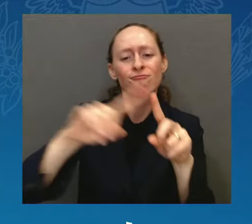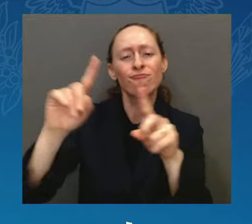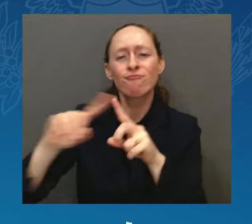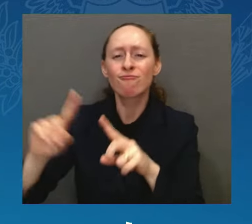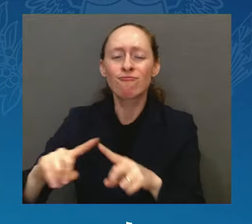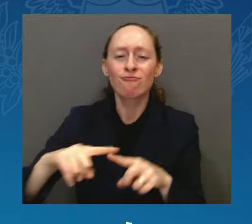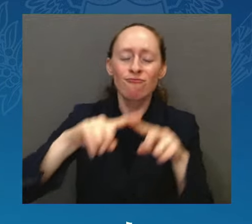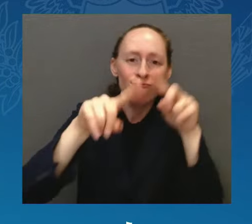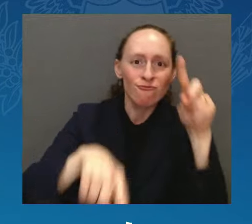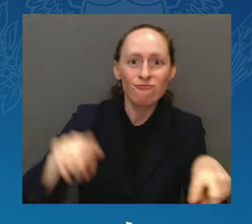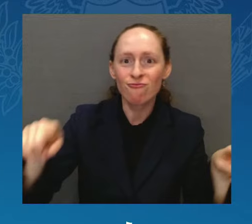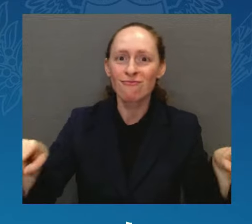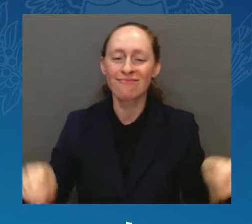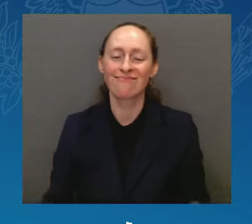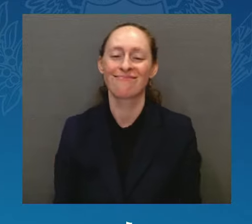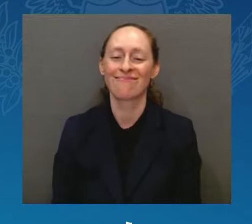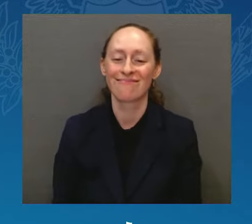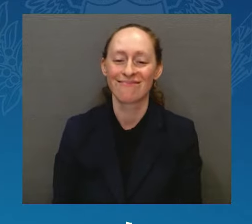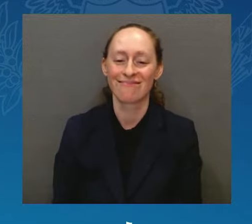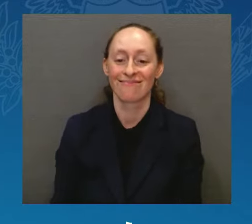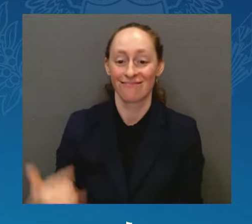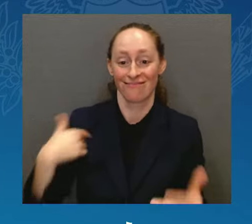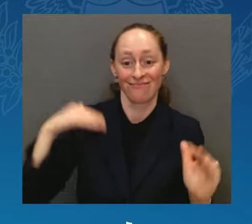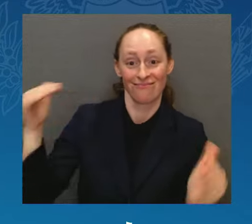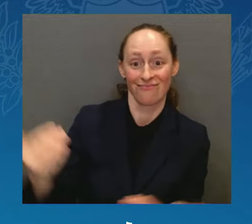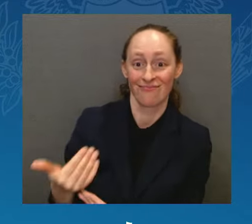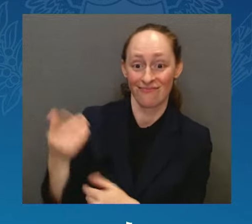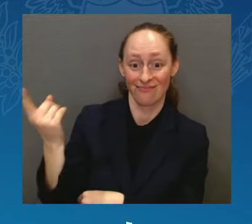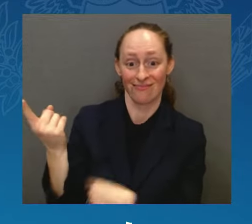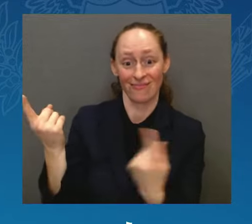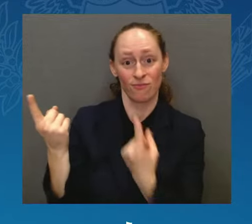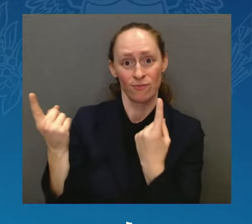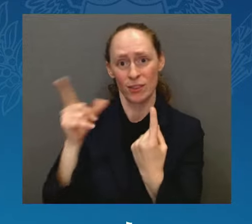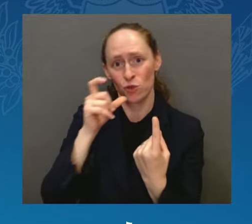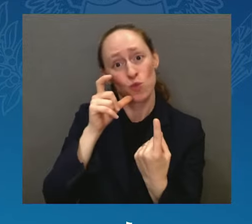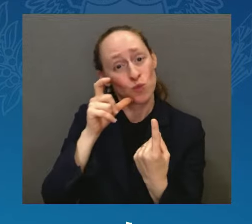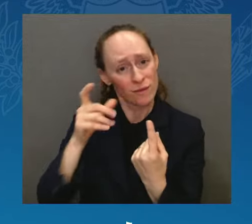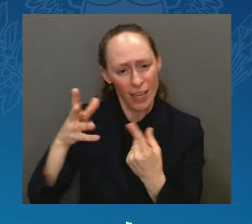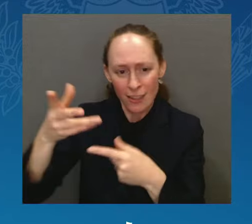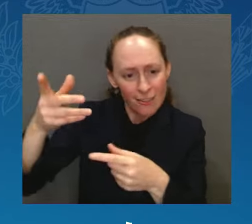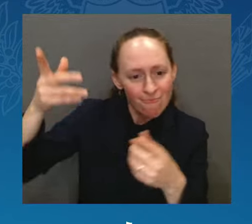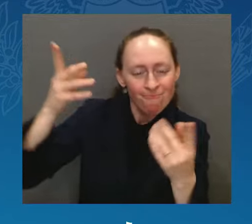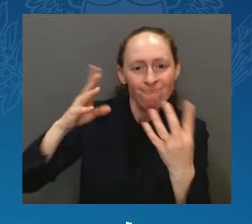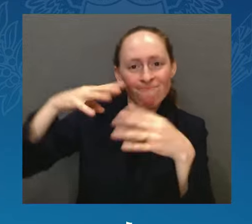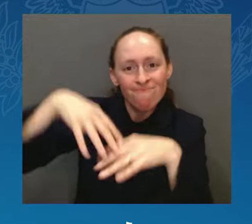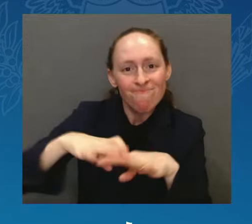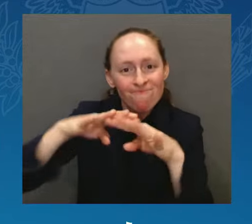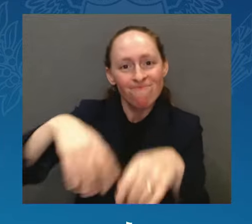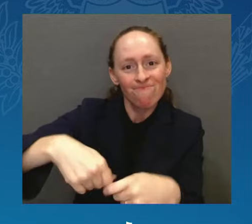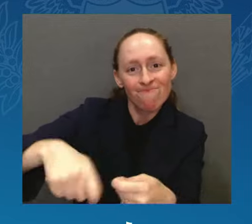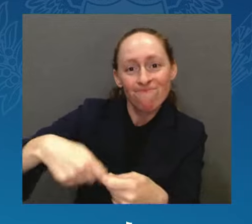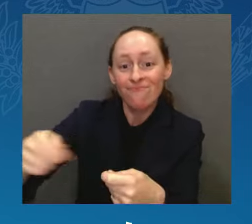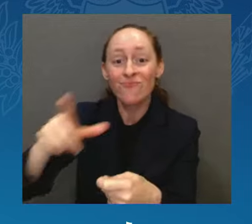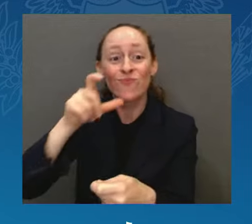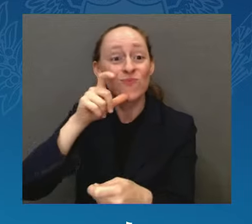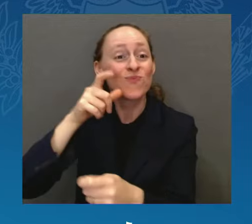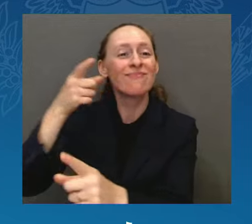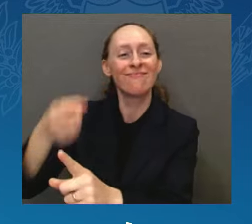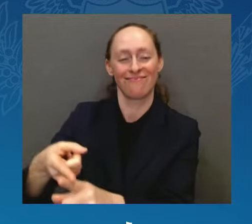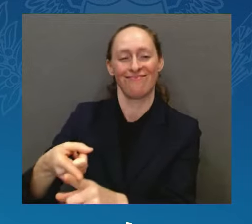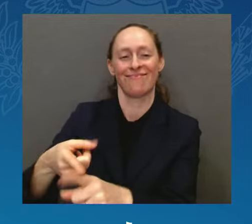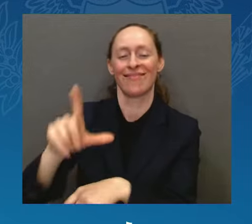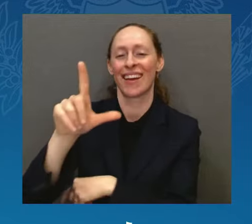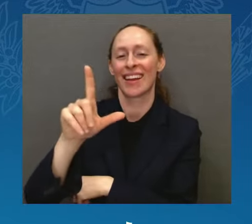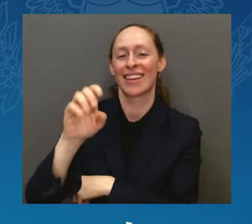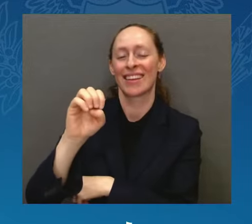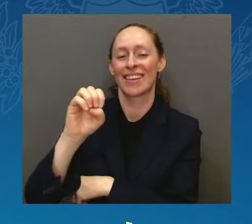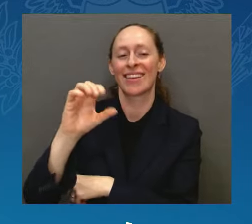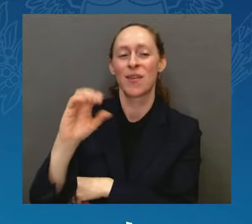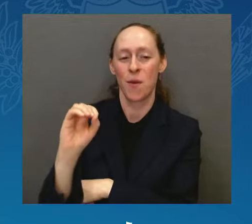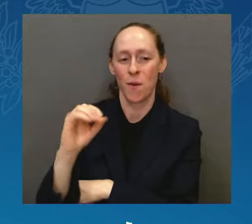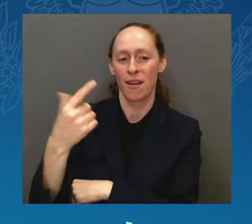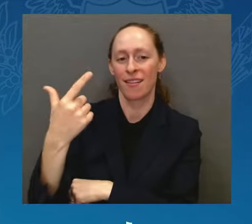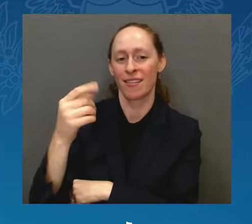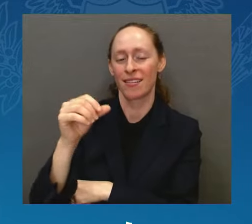weaving joy into that tapestry, Leo Gonzalez. Leo.